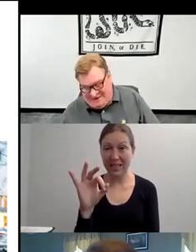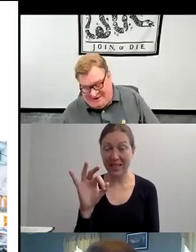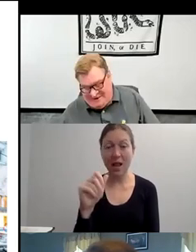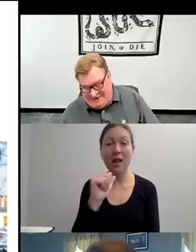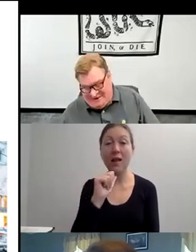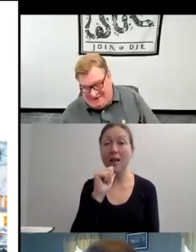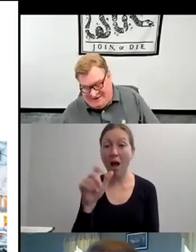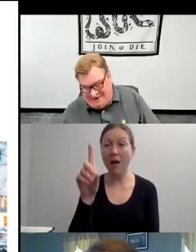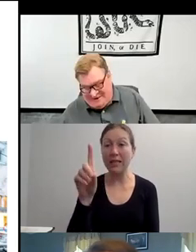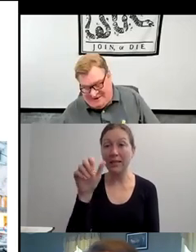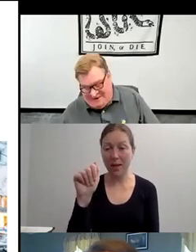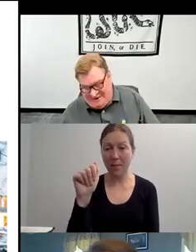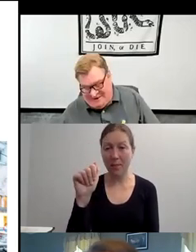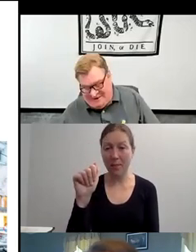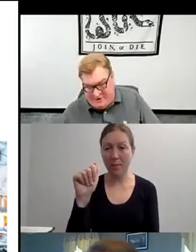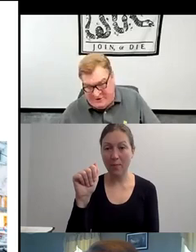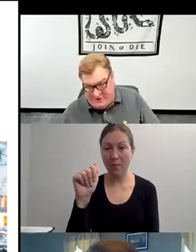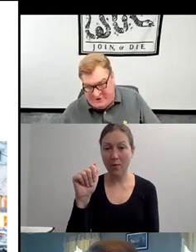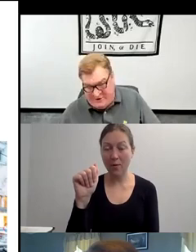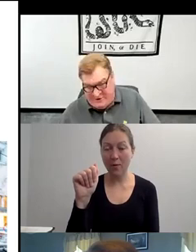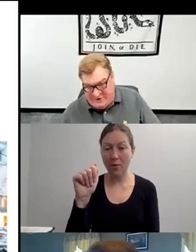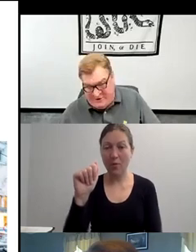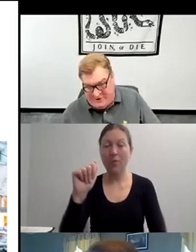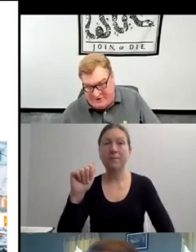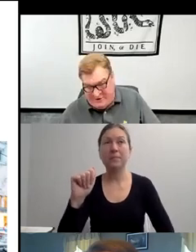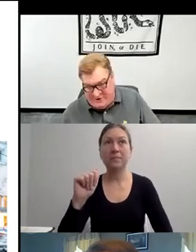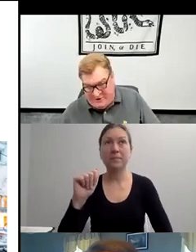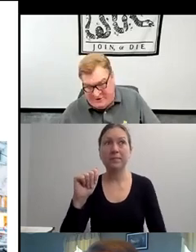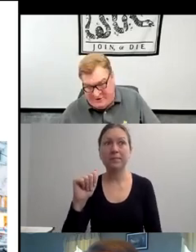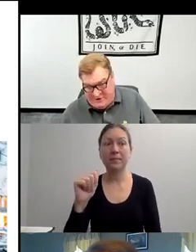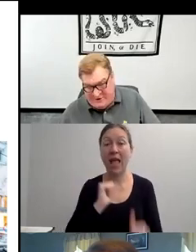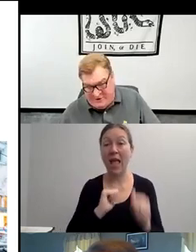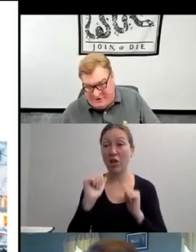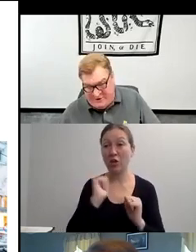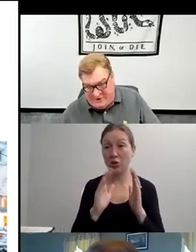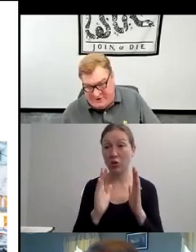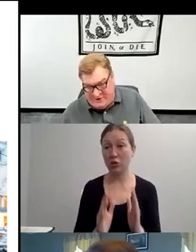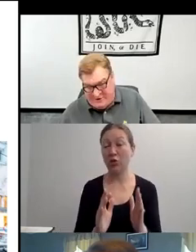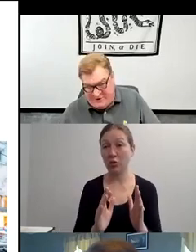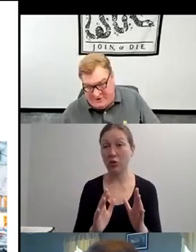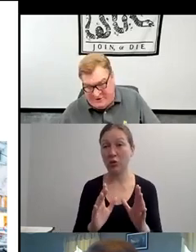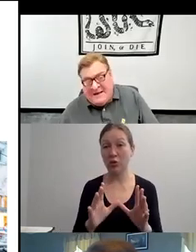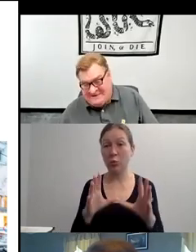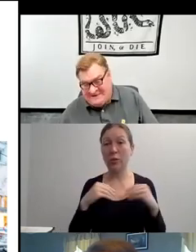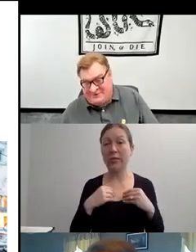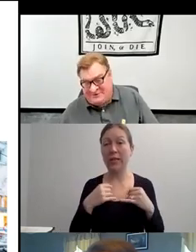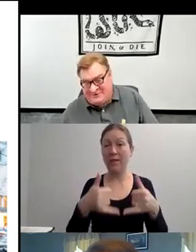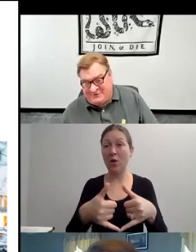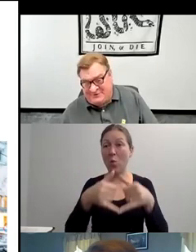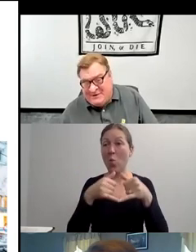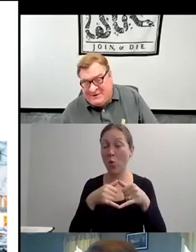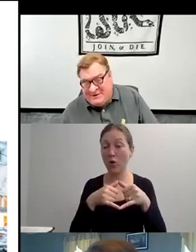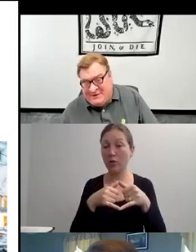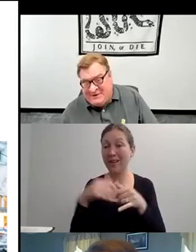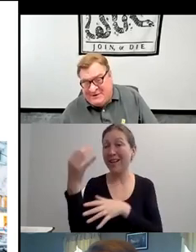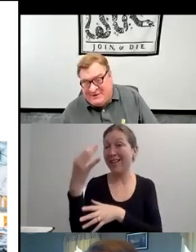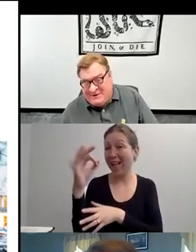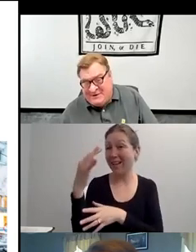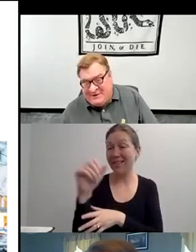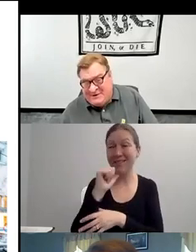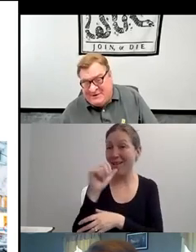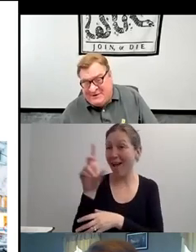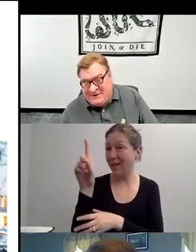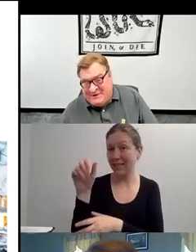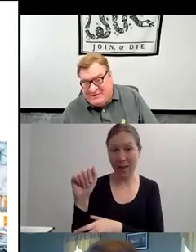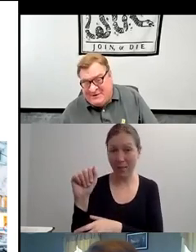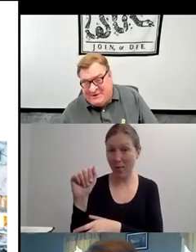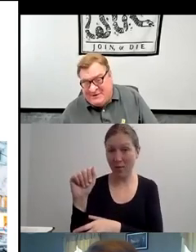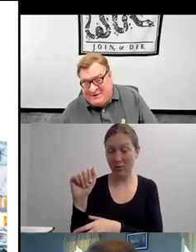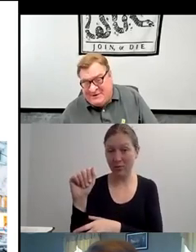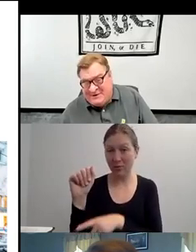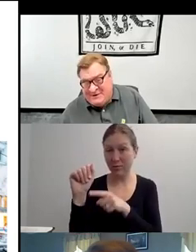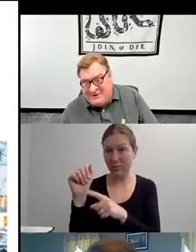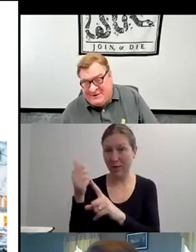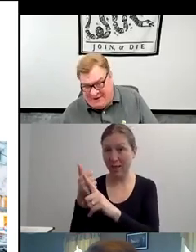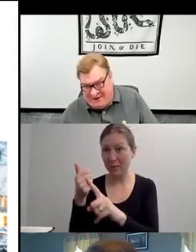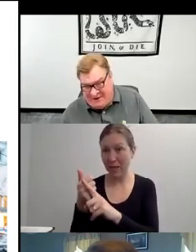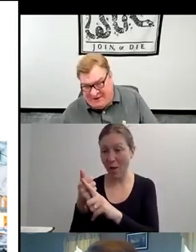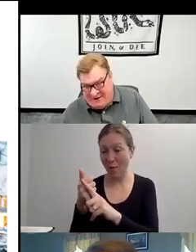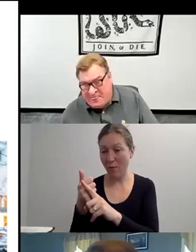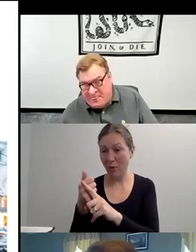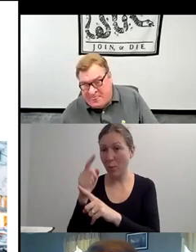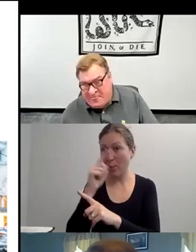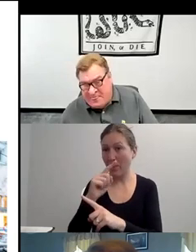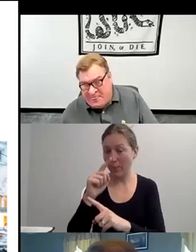IF A SCREEN ACTOR'S GUILD, THEY HAVE A SUBSECTION FOR -- I THINK IT'S CALLED DISABLED ARTISTS.